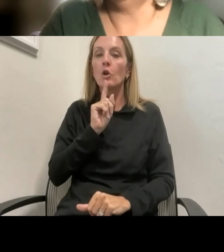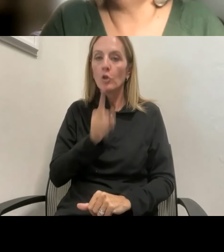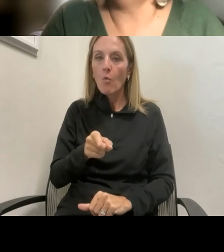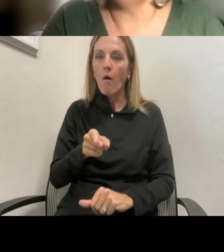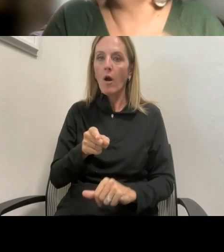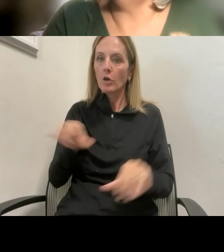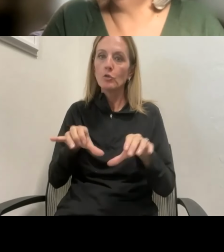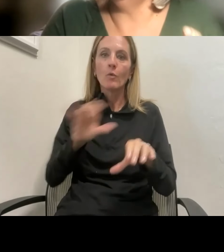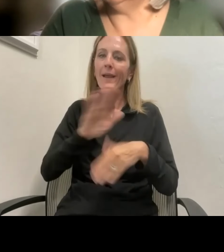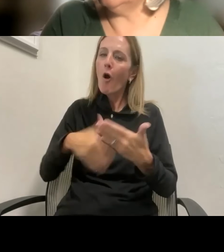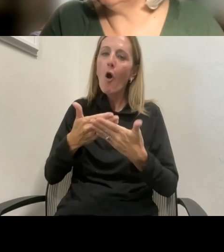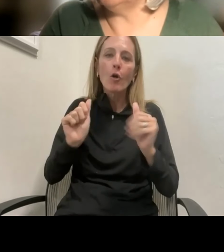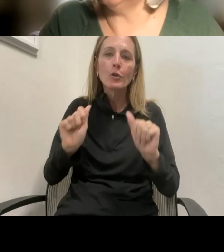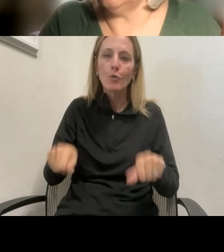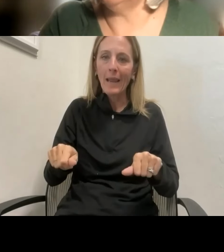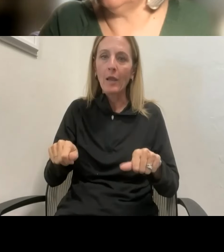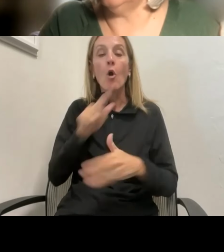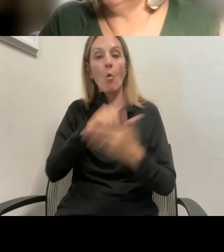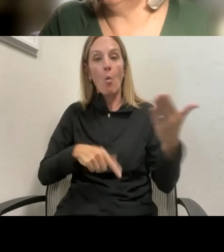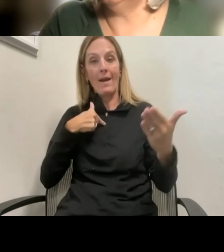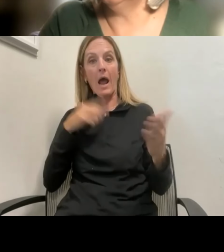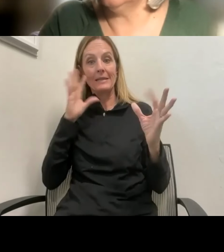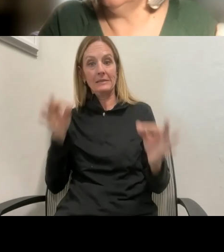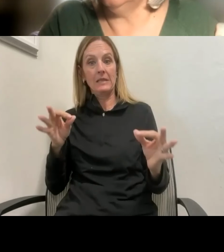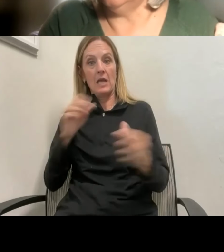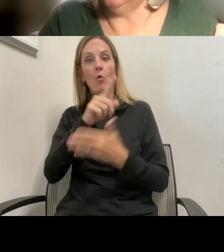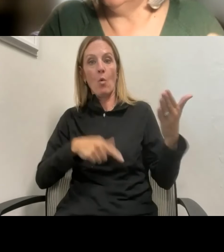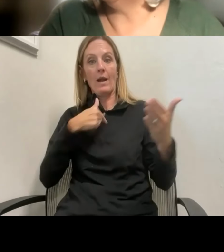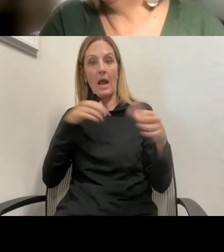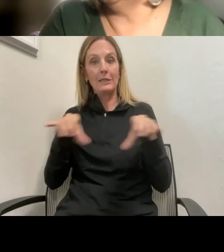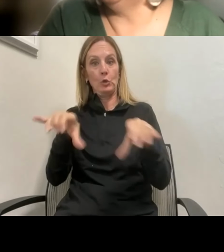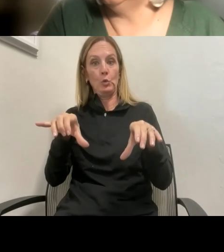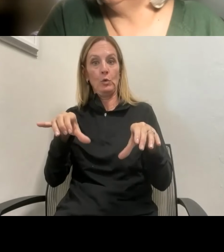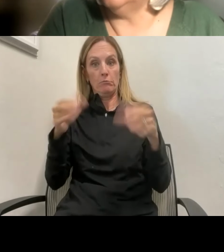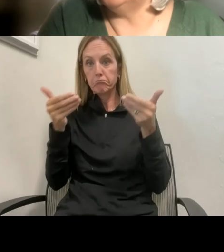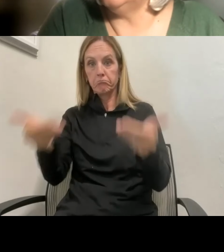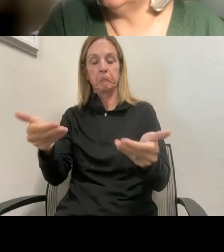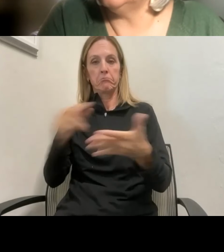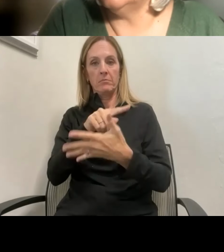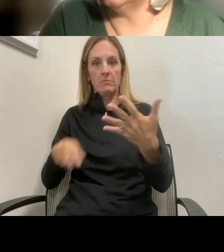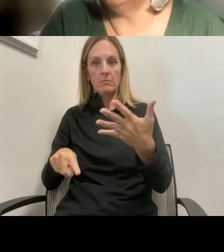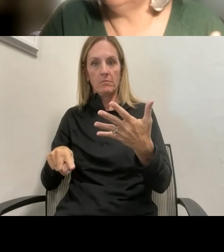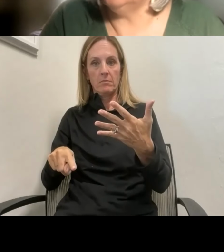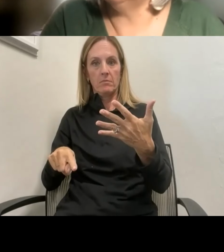what you do lines up with that plan. And that's what community development is, that's how we move